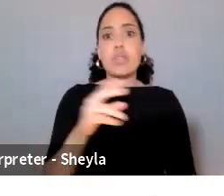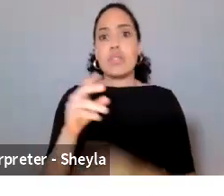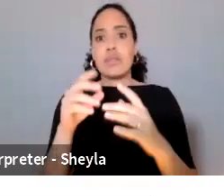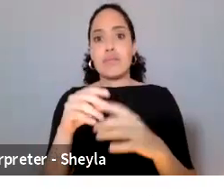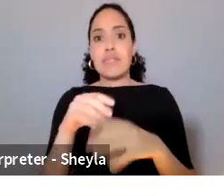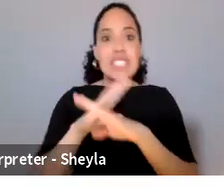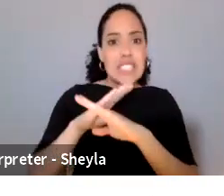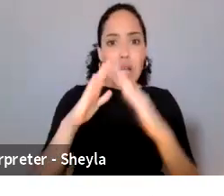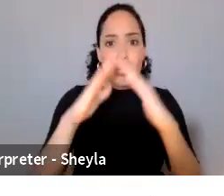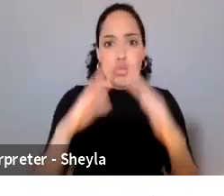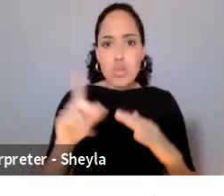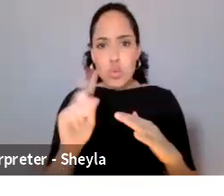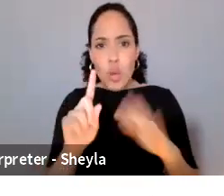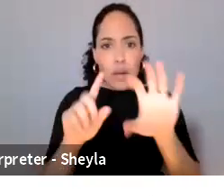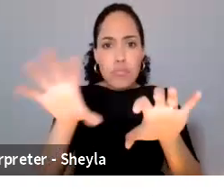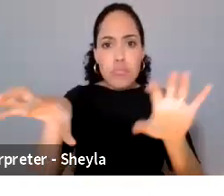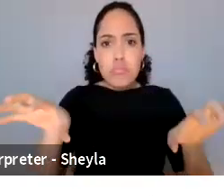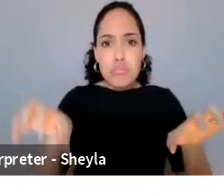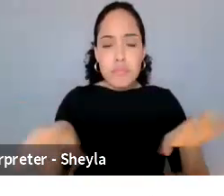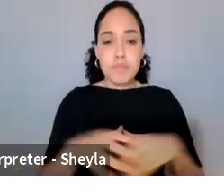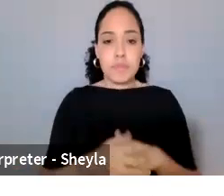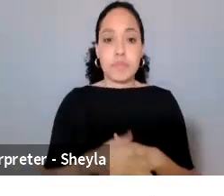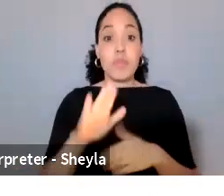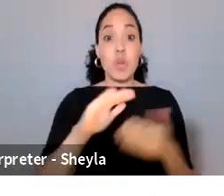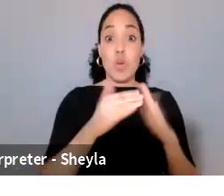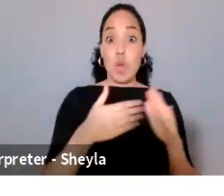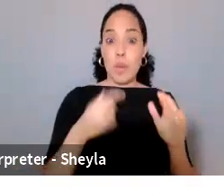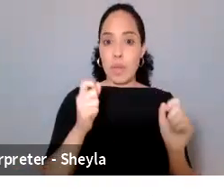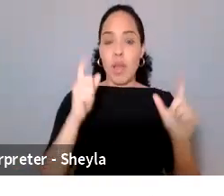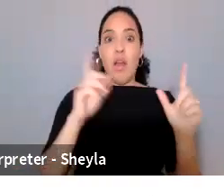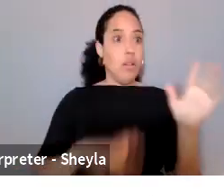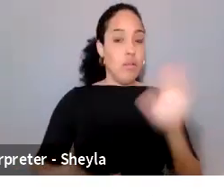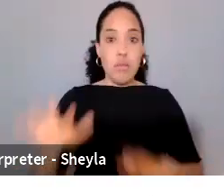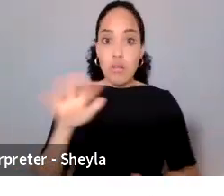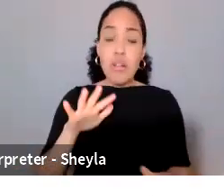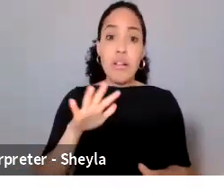community may be caught by surprise by a disaster or evacu or evacuation routes may be inaccessible